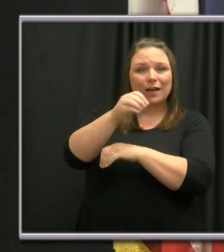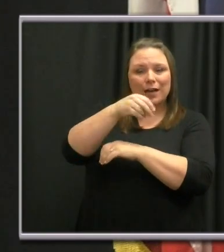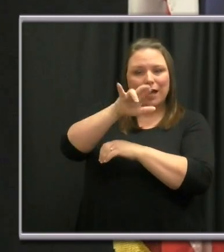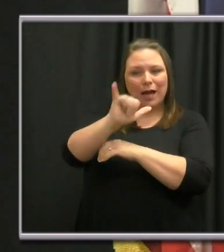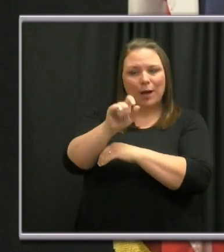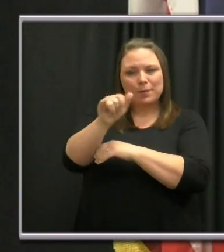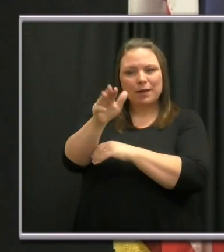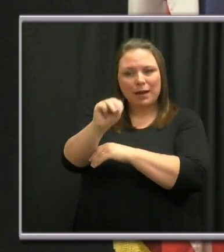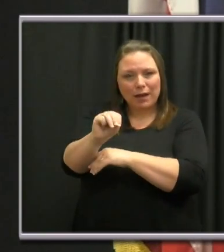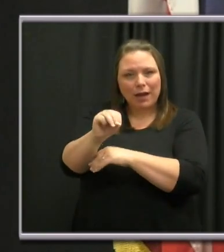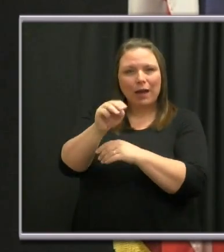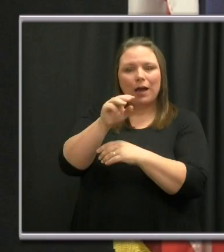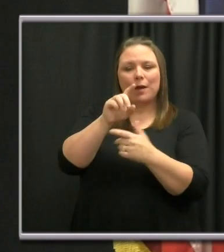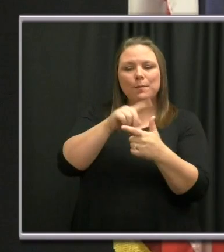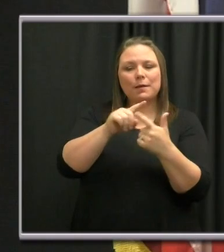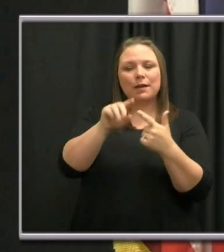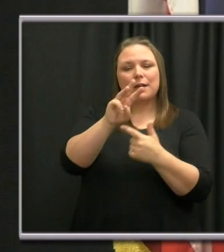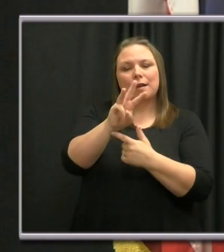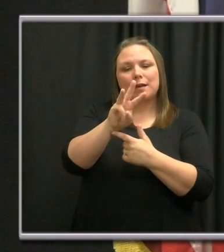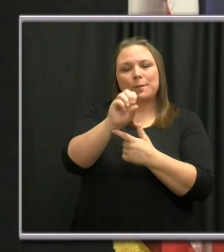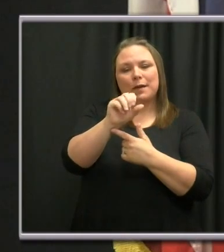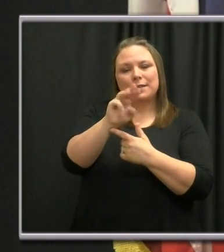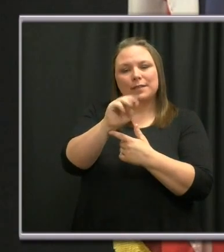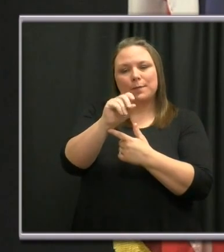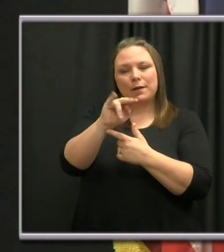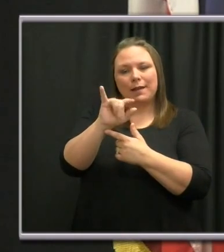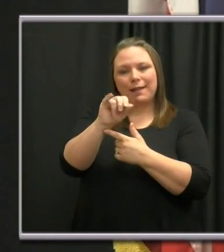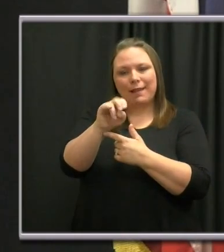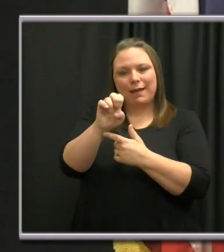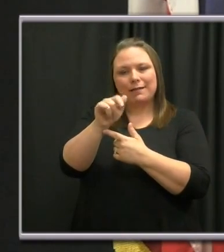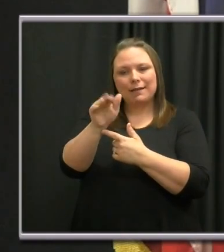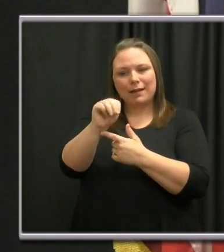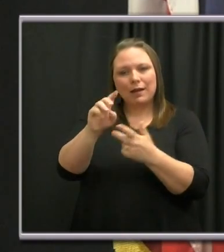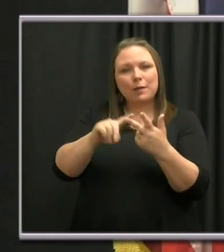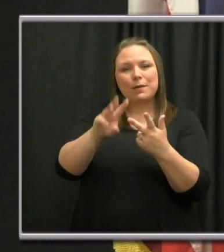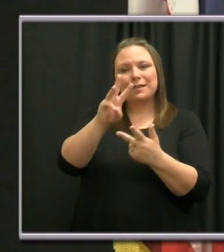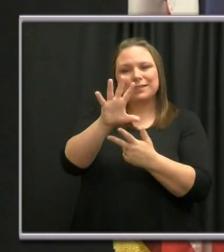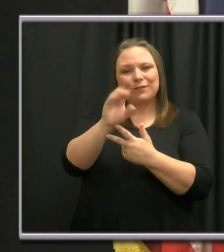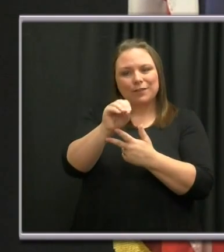YOUR HOME AT SEVEN PM AT OPRY